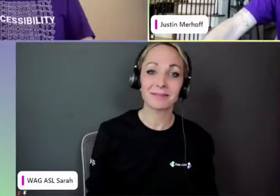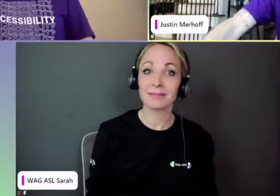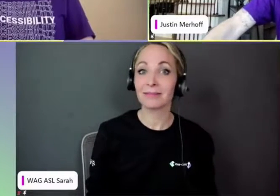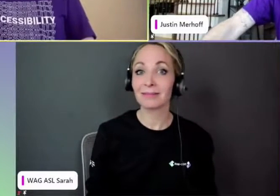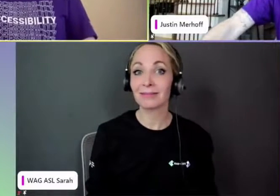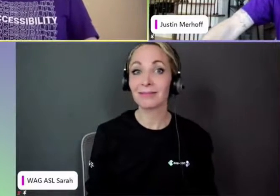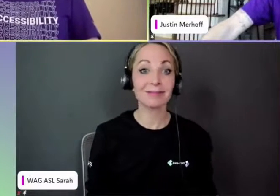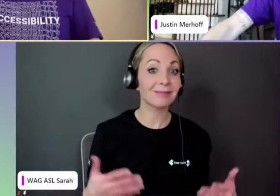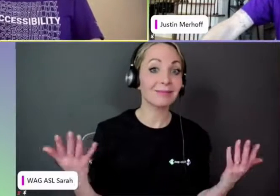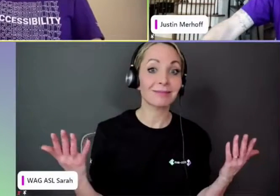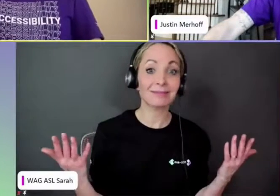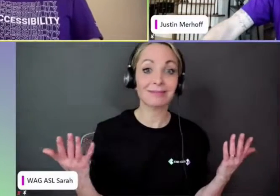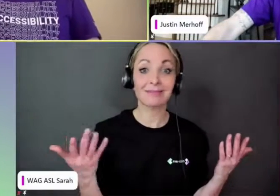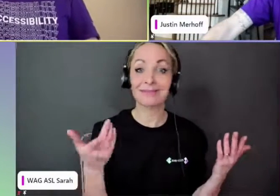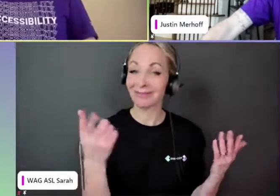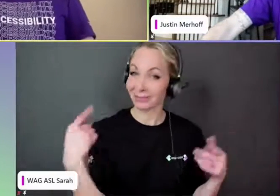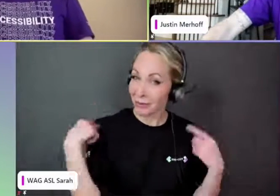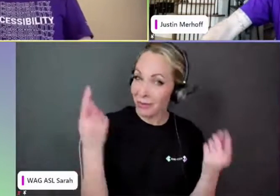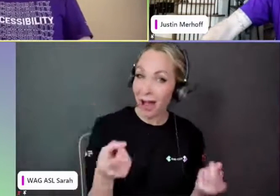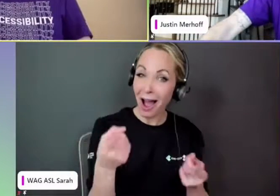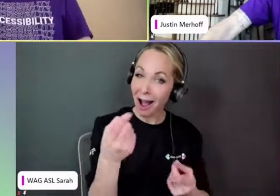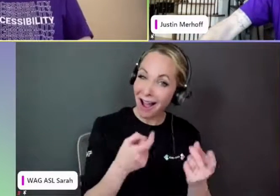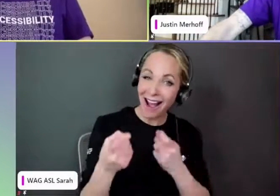Yeah, questions have been great. Keep them coming. Happy to answer more.